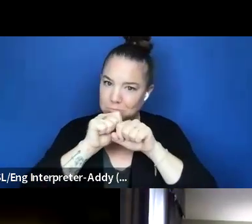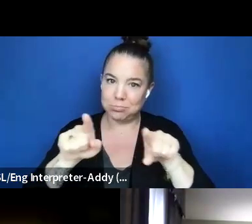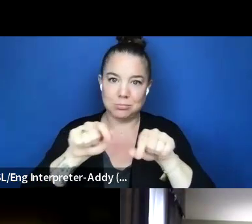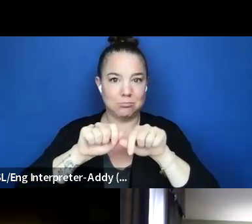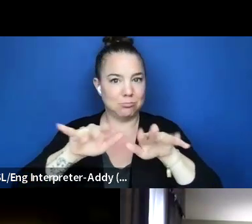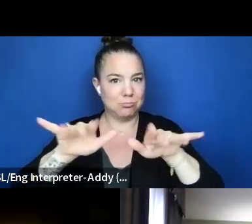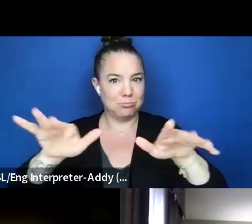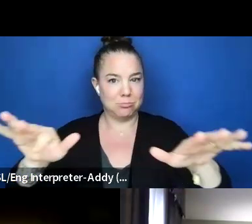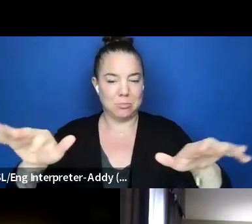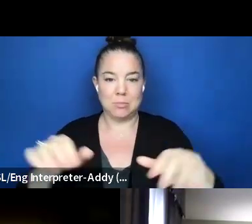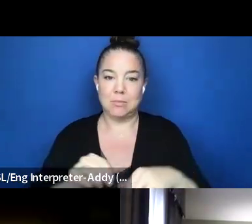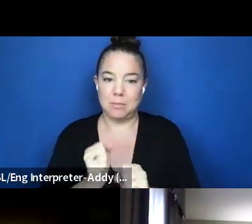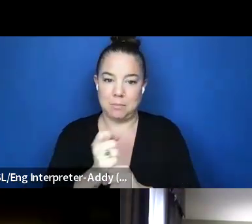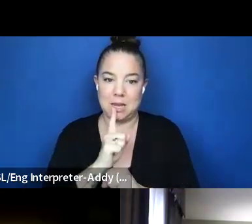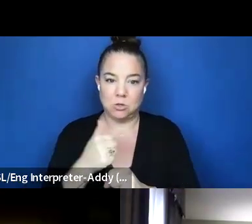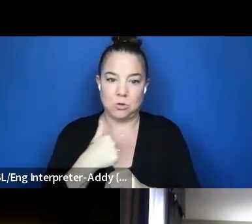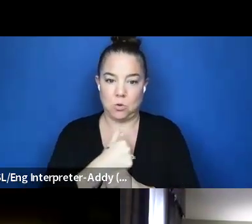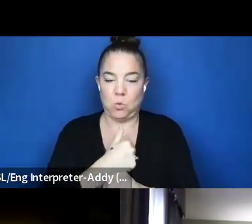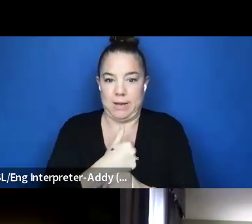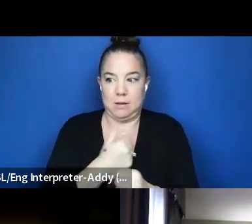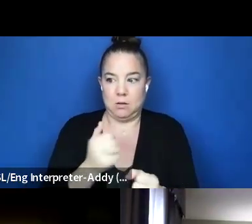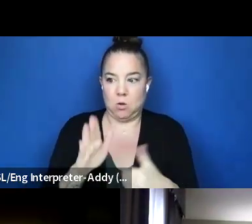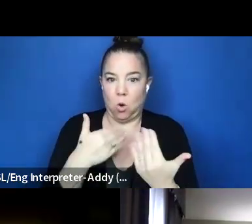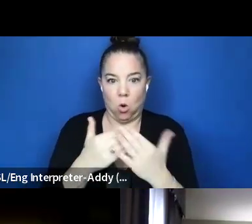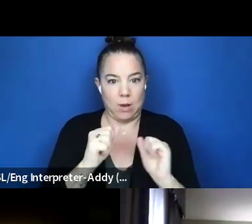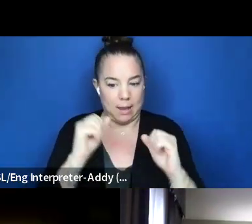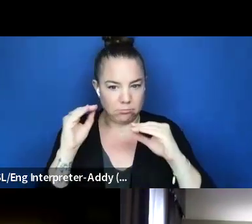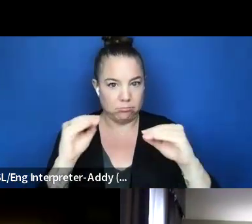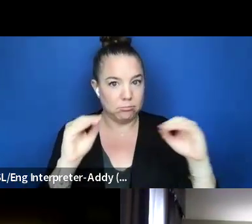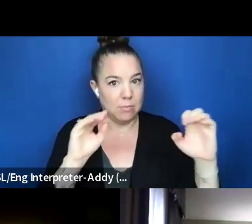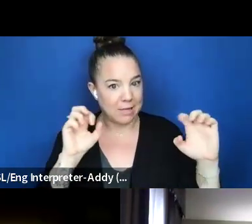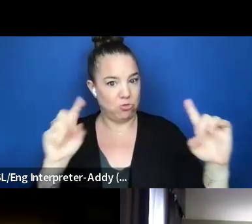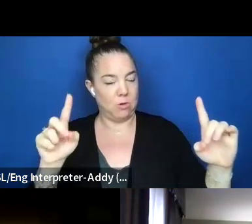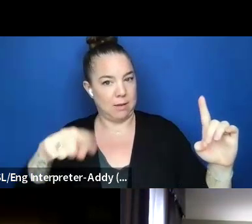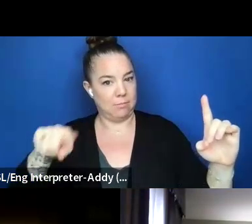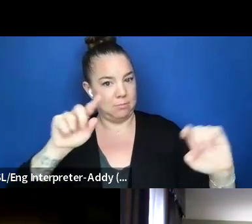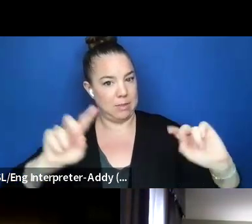Elissa w/ APRIL: and make sure that we are educating Elissa w/ APRIL: our folks.